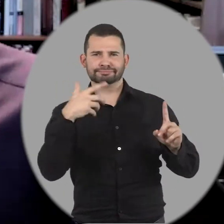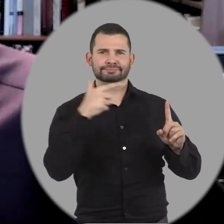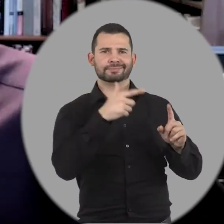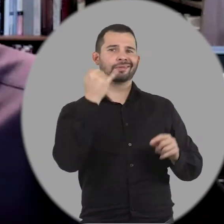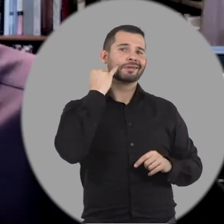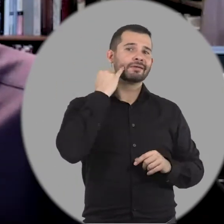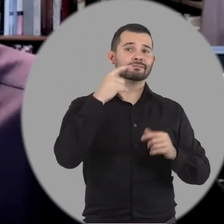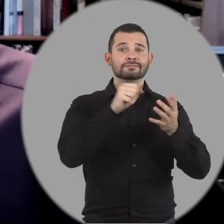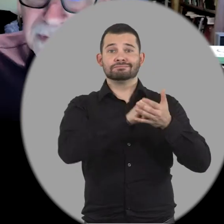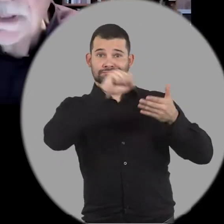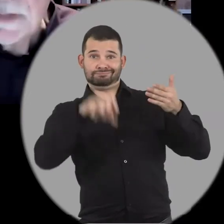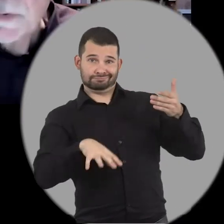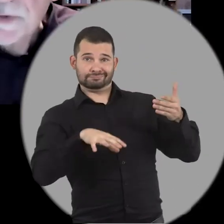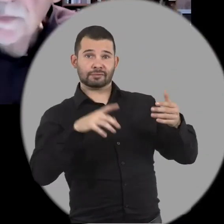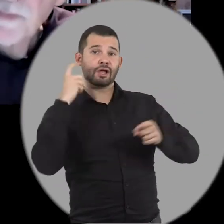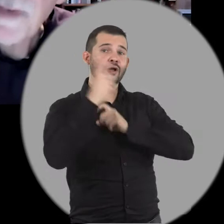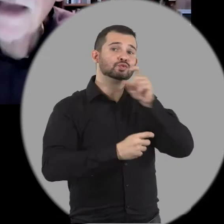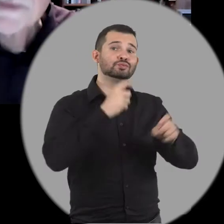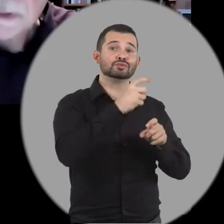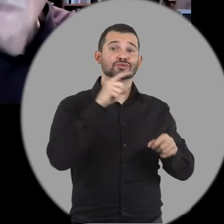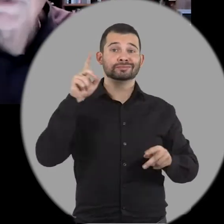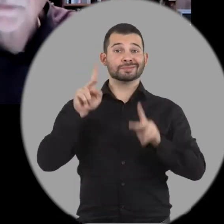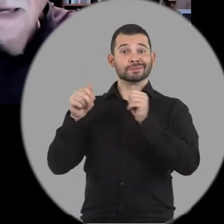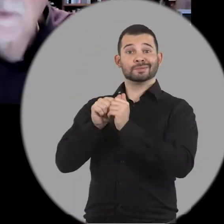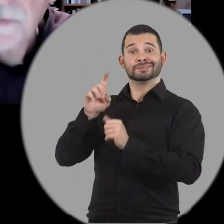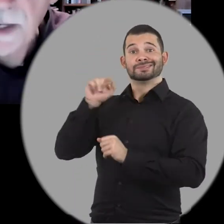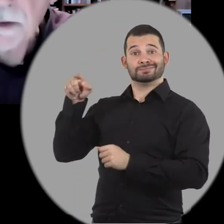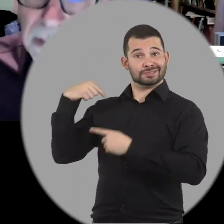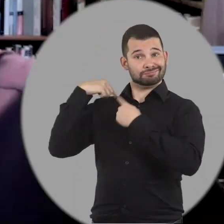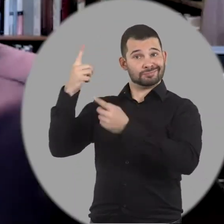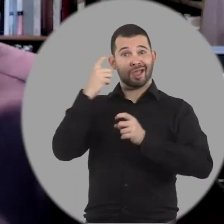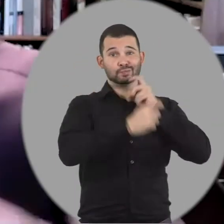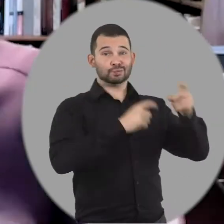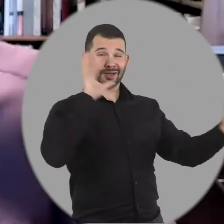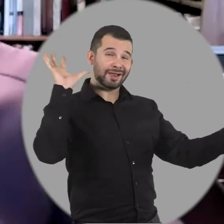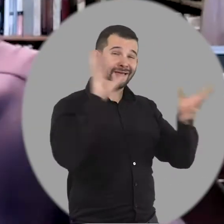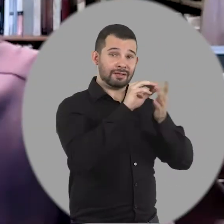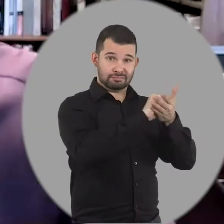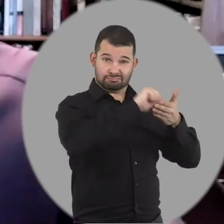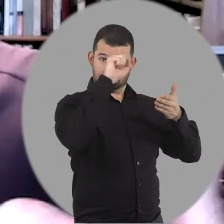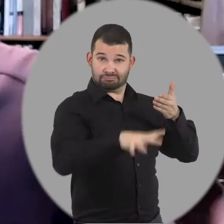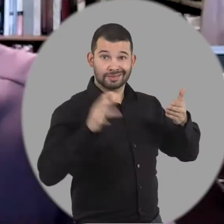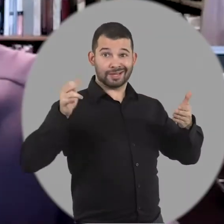the world. So there's a profound cultural power there. But there is also a cultural power in